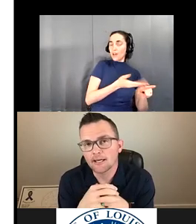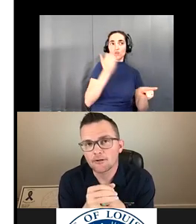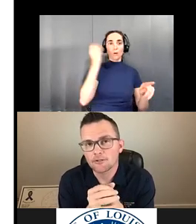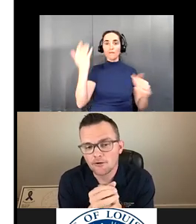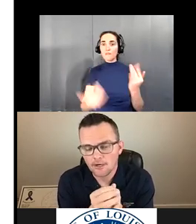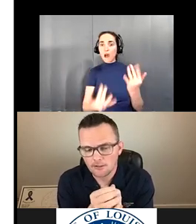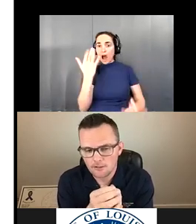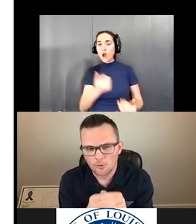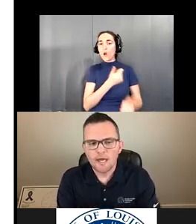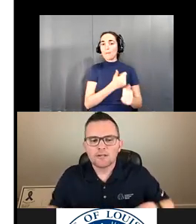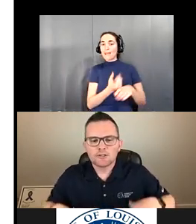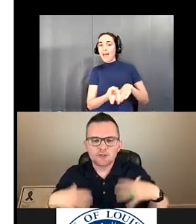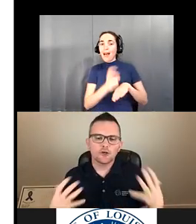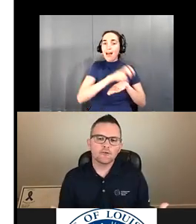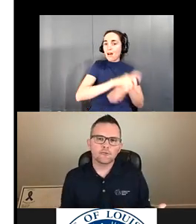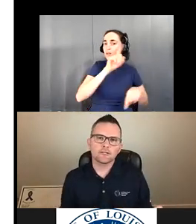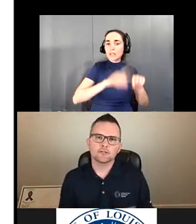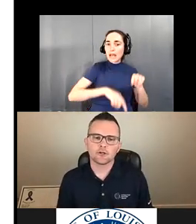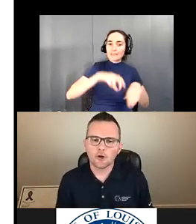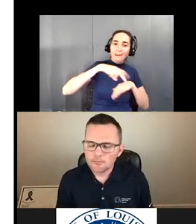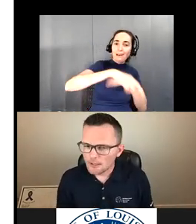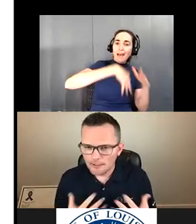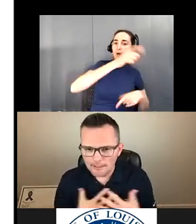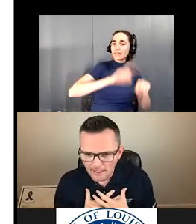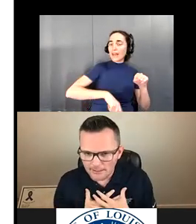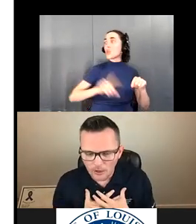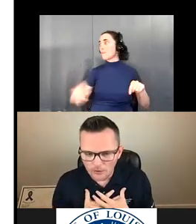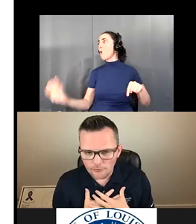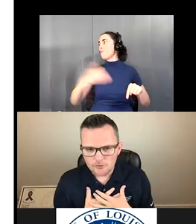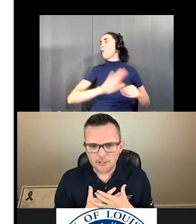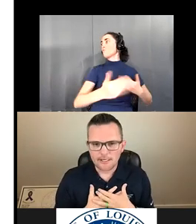get herself out so it's just good information to know. And back in law enforcement days